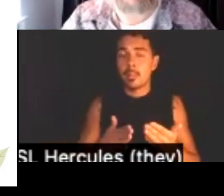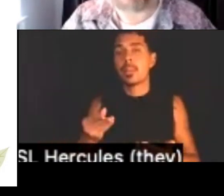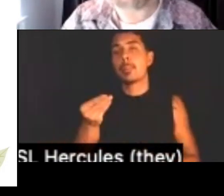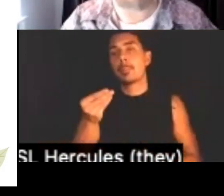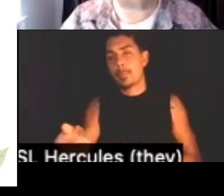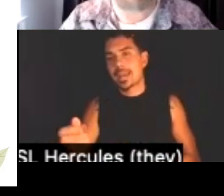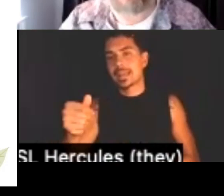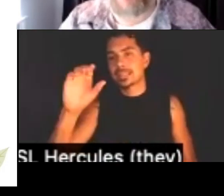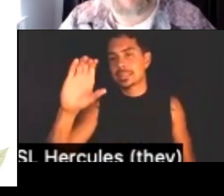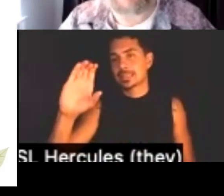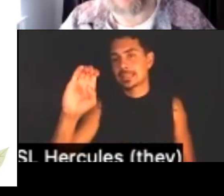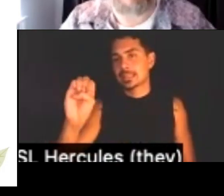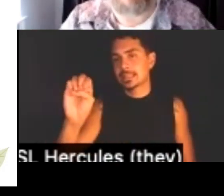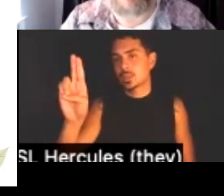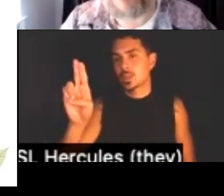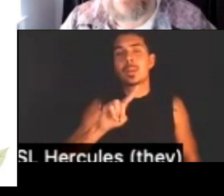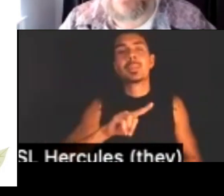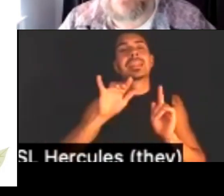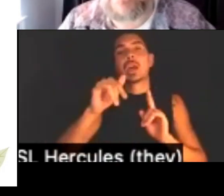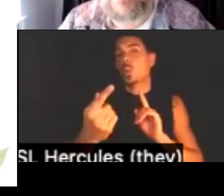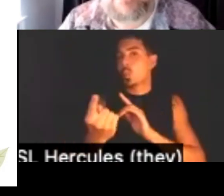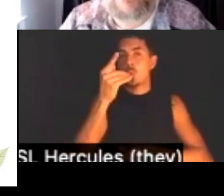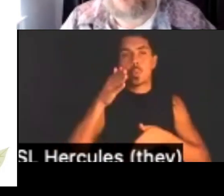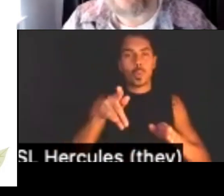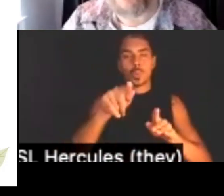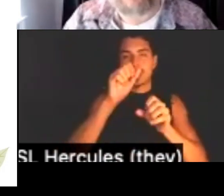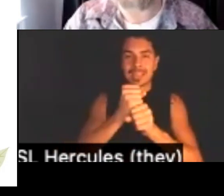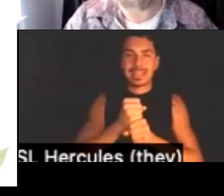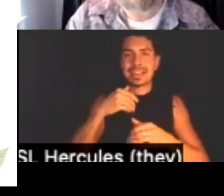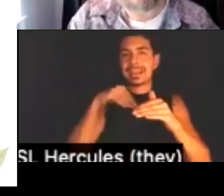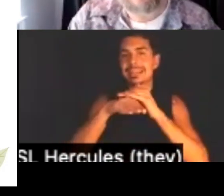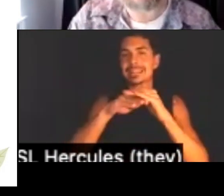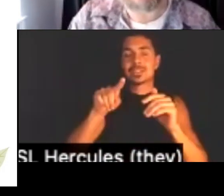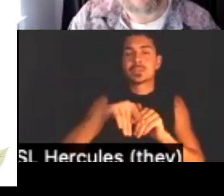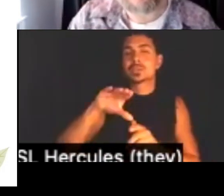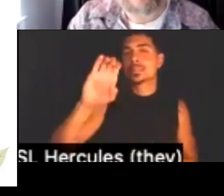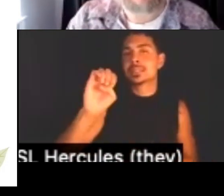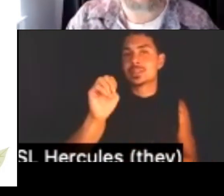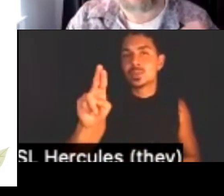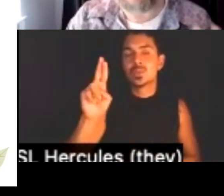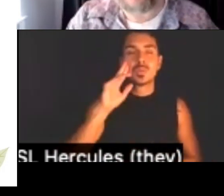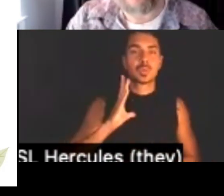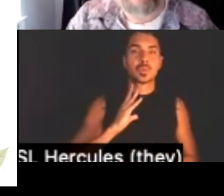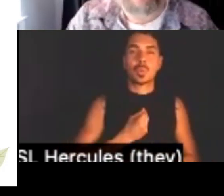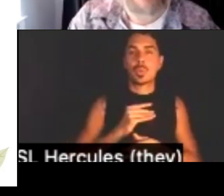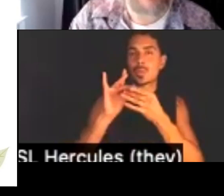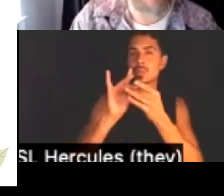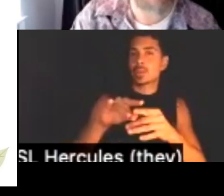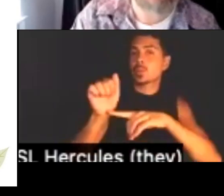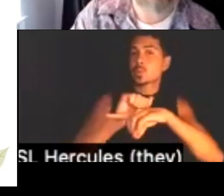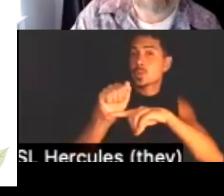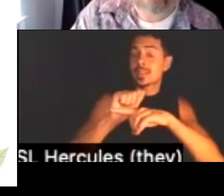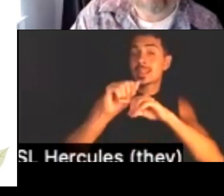but that's another way that you can gain access to CEUs is doing trans related trainings that do offer CEUs.